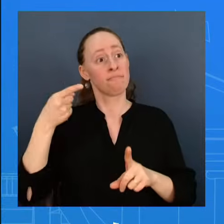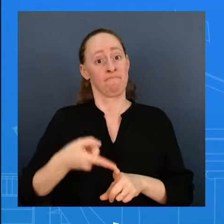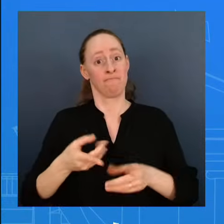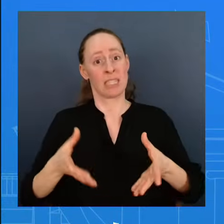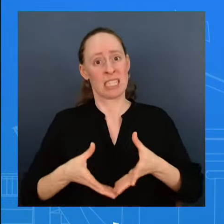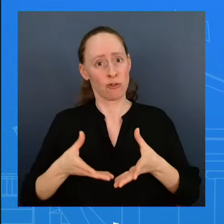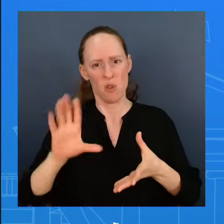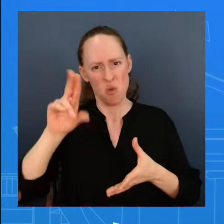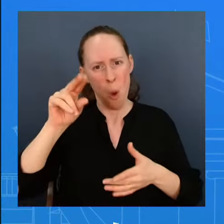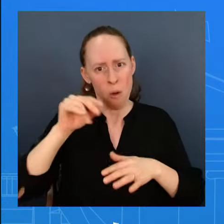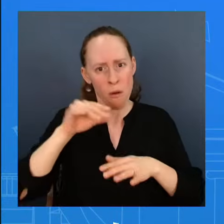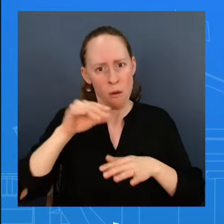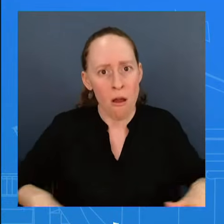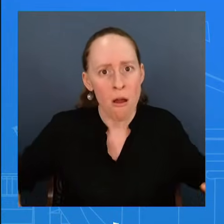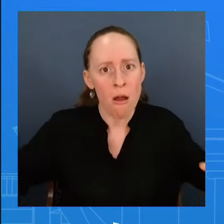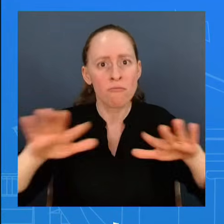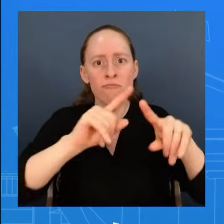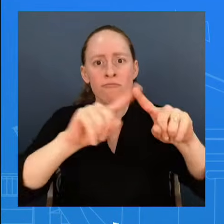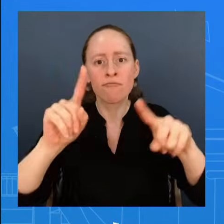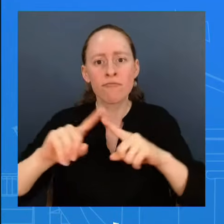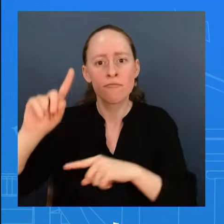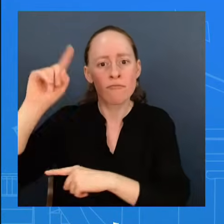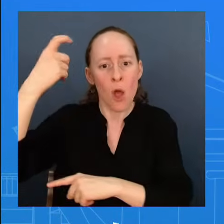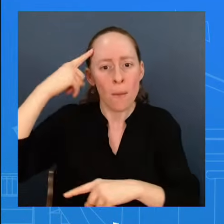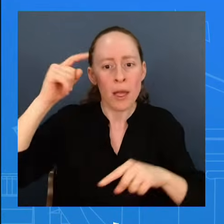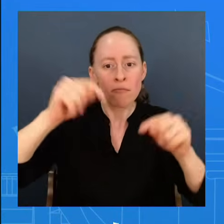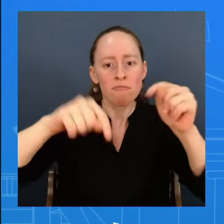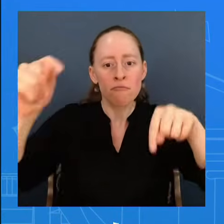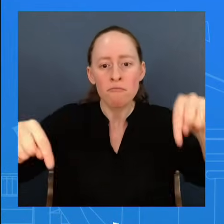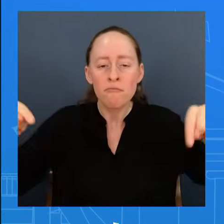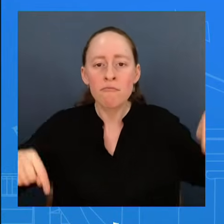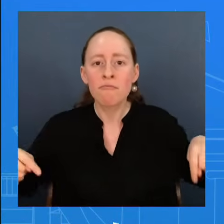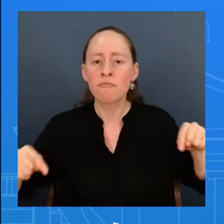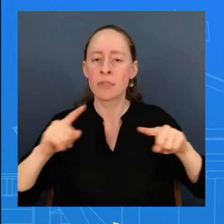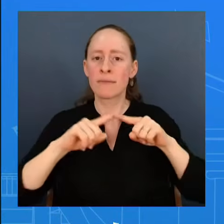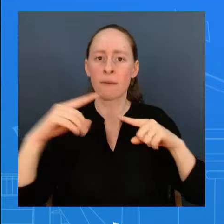We have the Department of Education that's involved. We want to make sure that we're dealing with this --